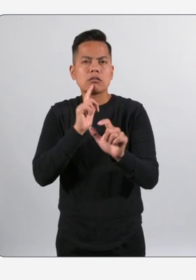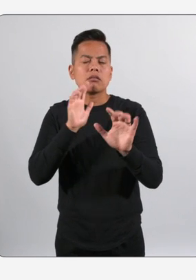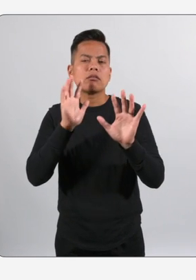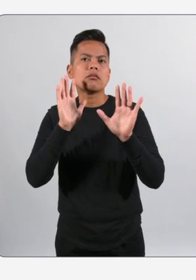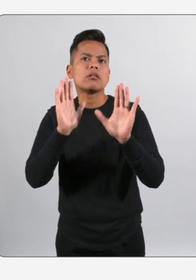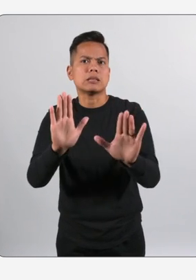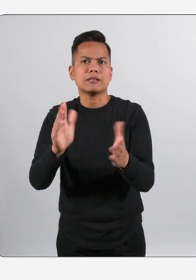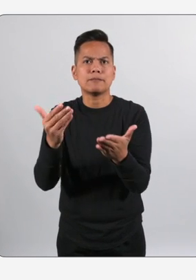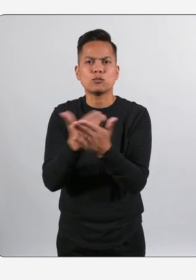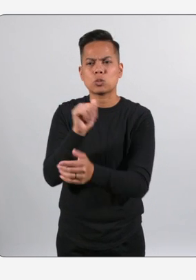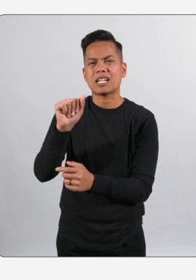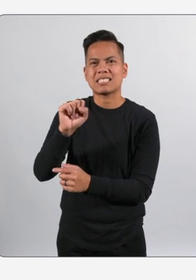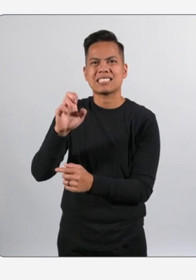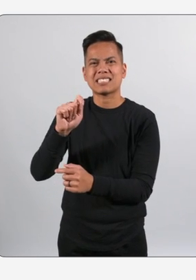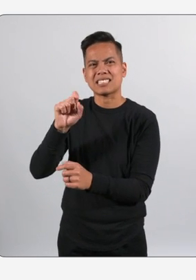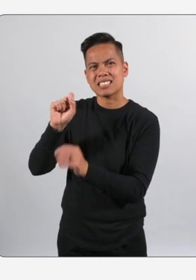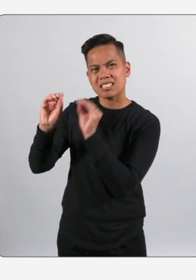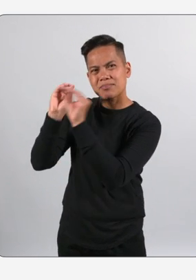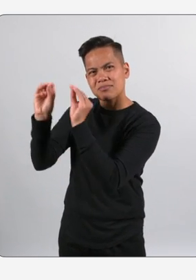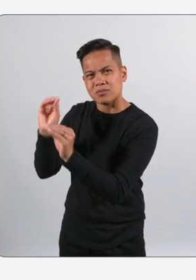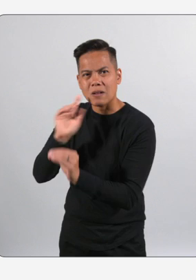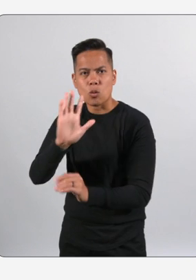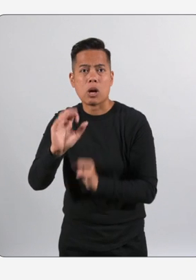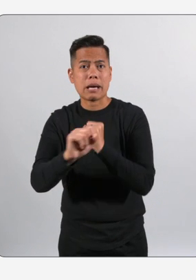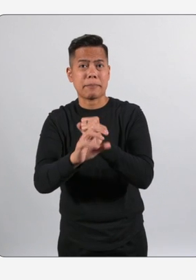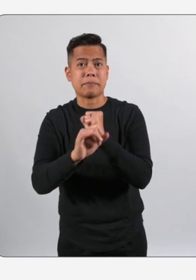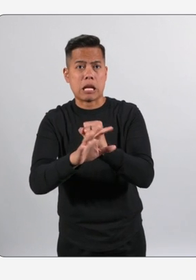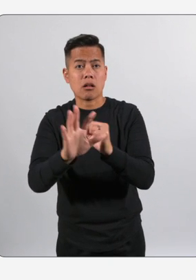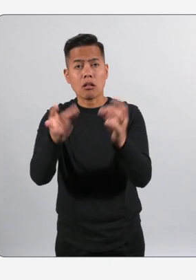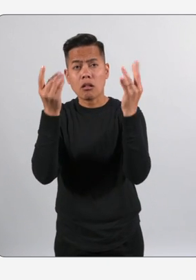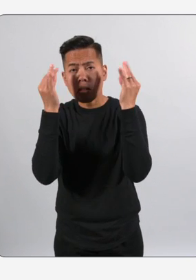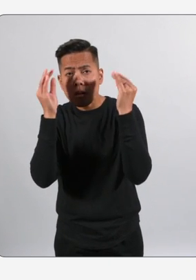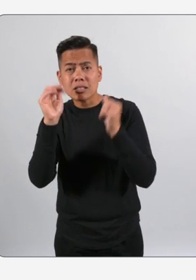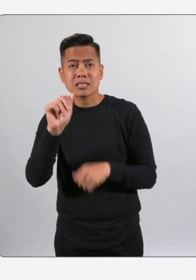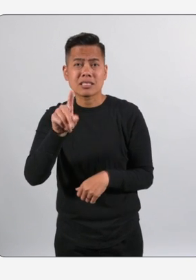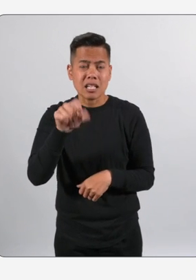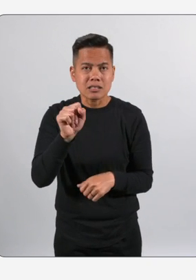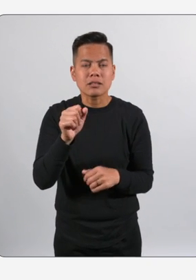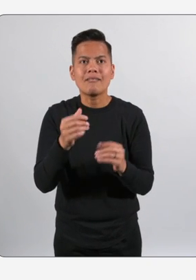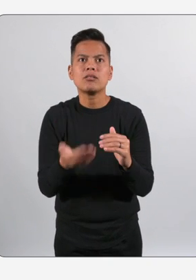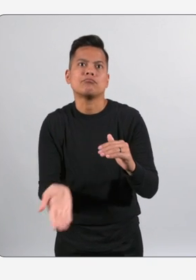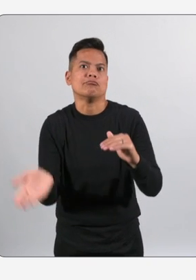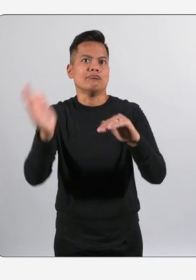your campaign, we thought your ads themselves could do even more. So later this year, we're